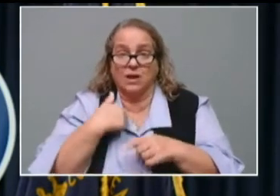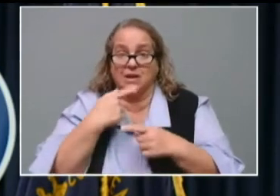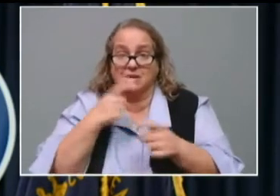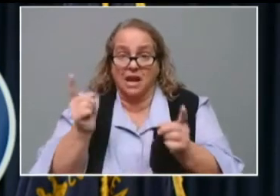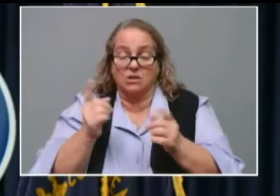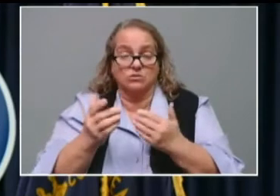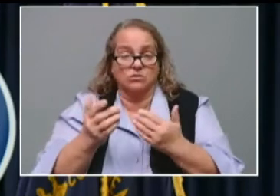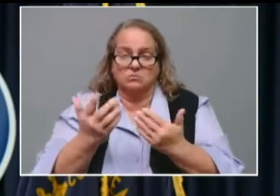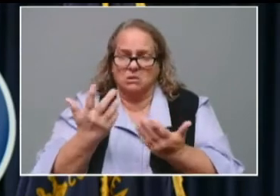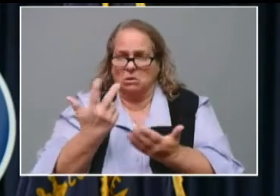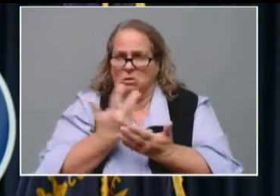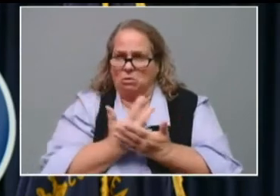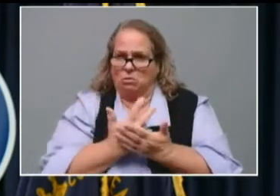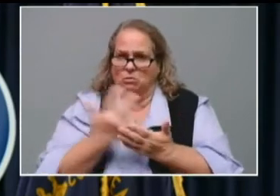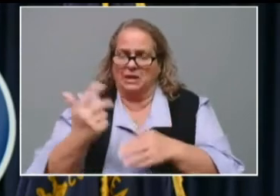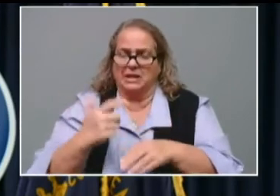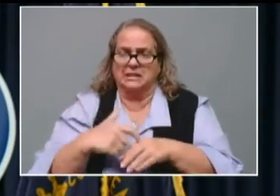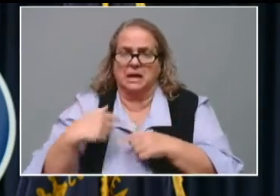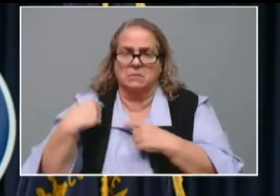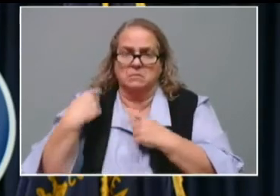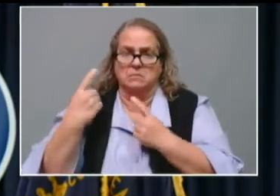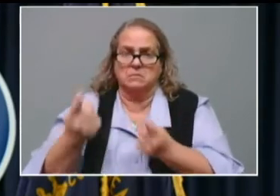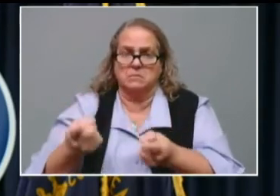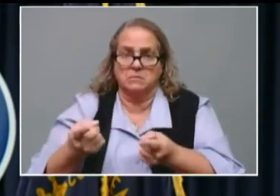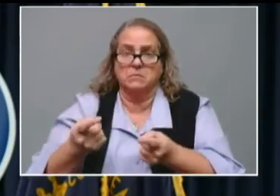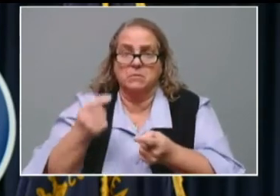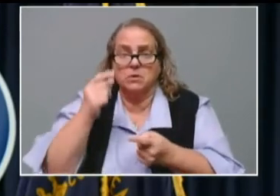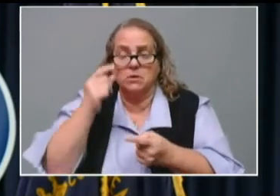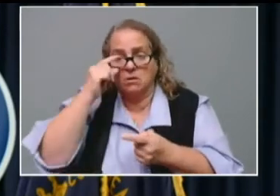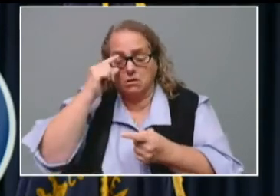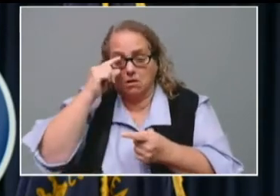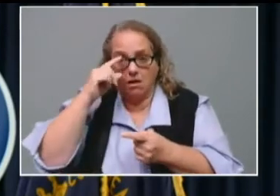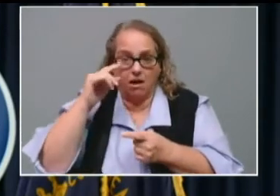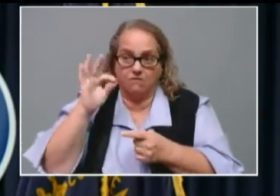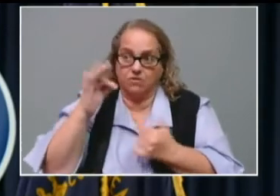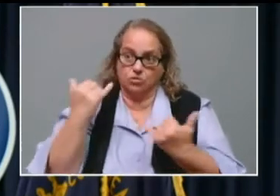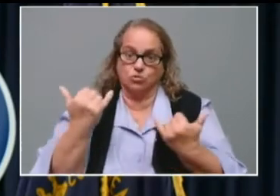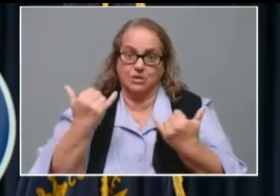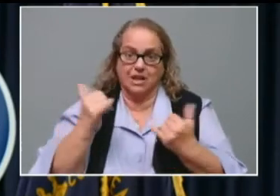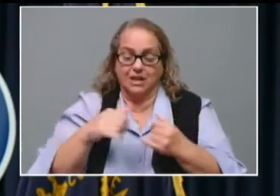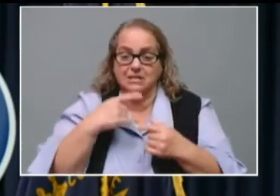period Um, of the day that it's announced. Some of these are a couple